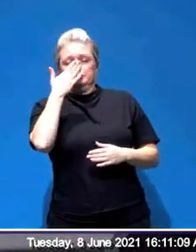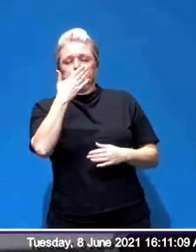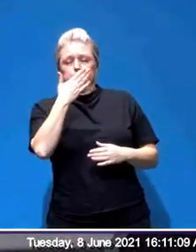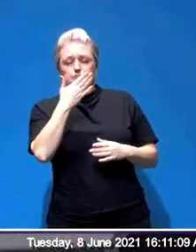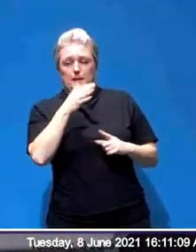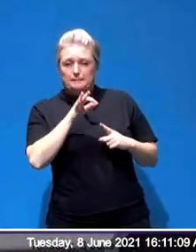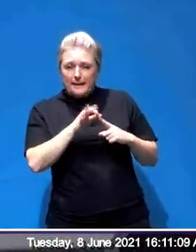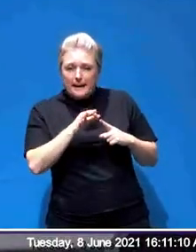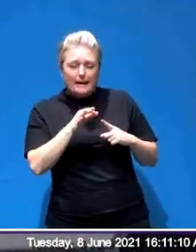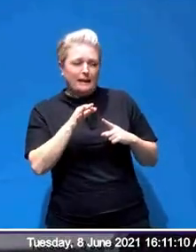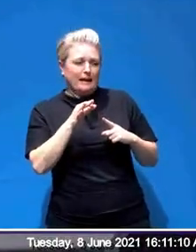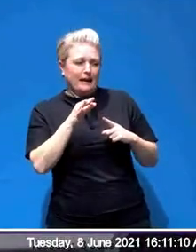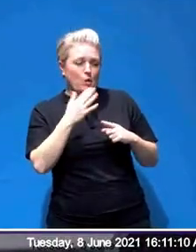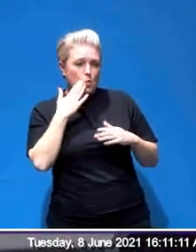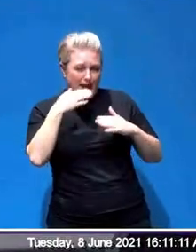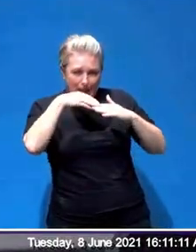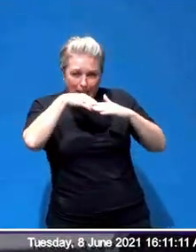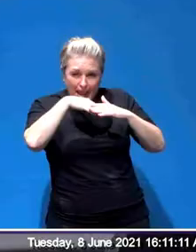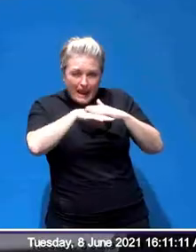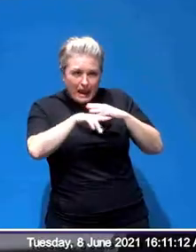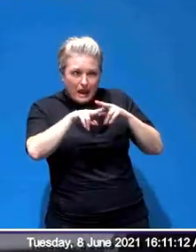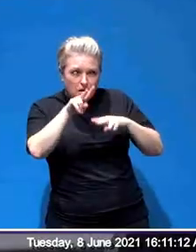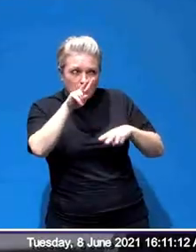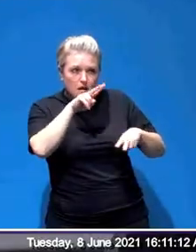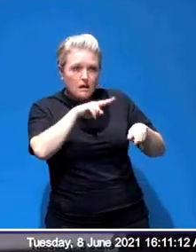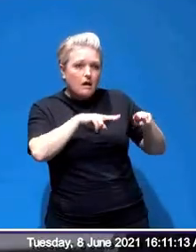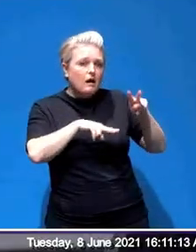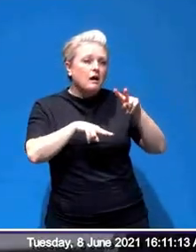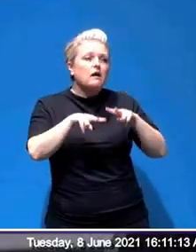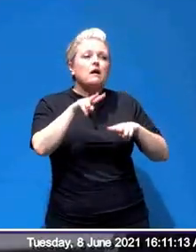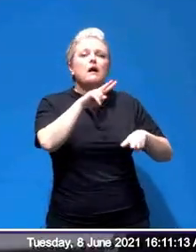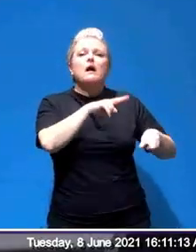I guess I've been working in the disability sector now for 30 years and